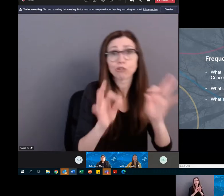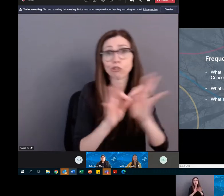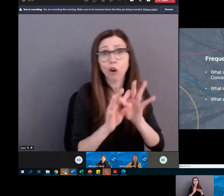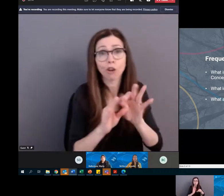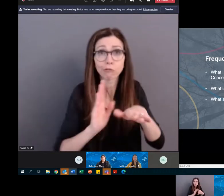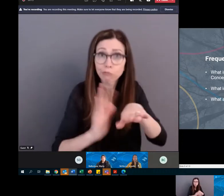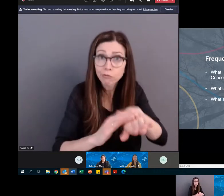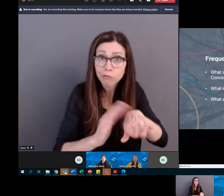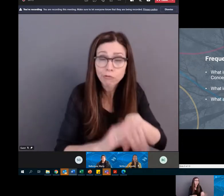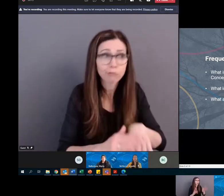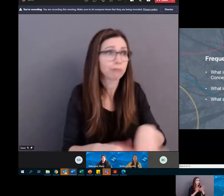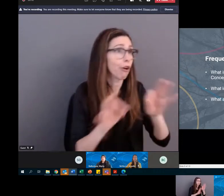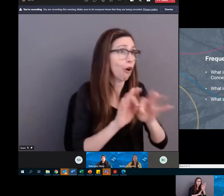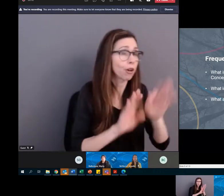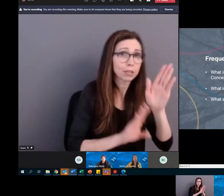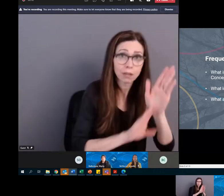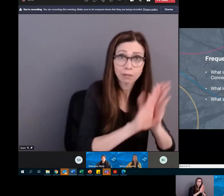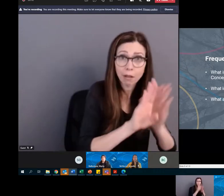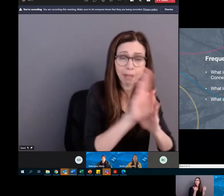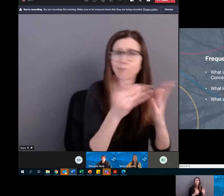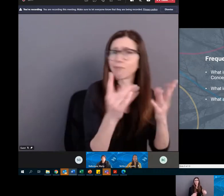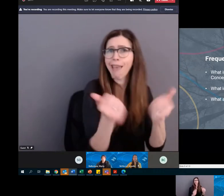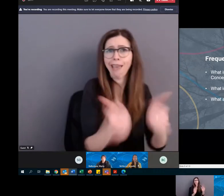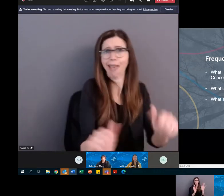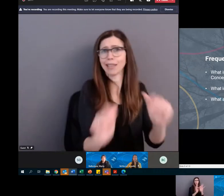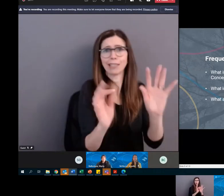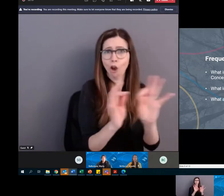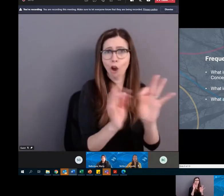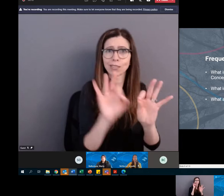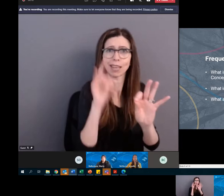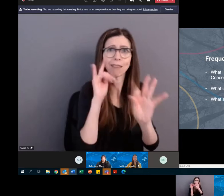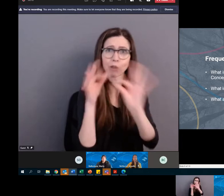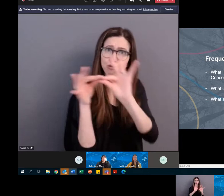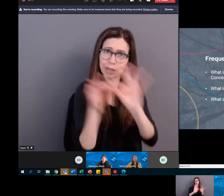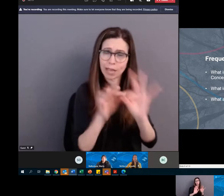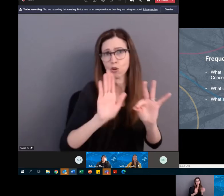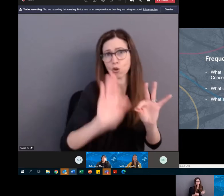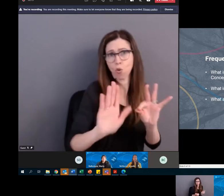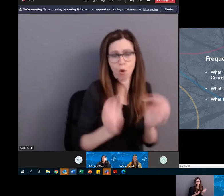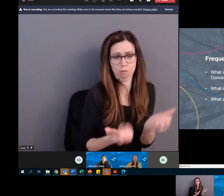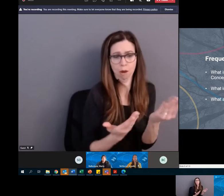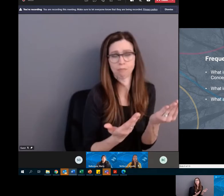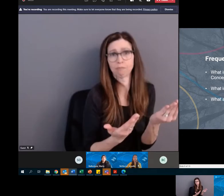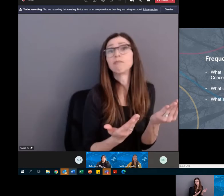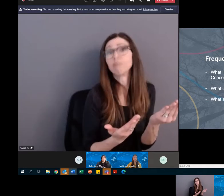preliminary costs that are directly related to the program of work